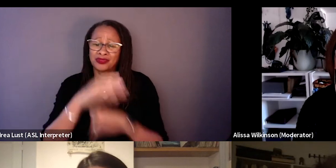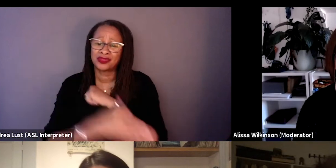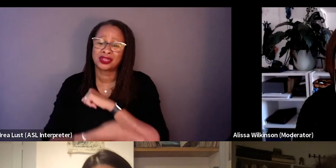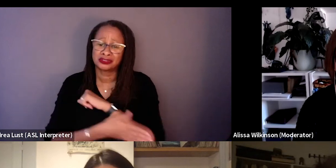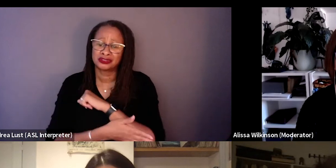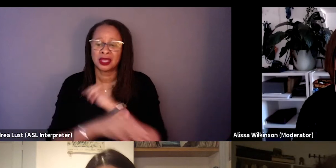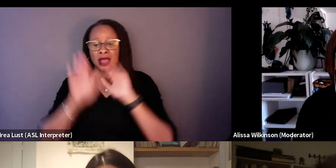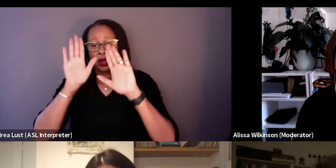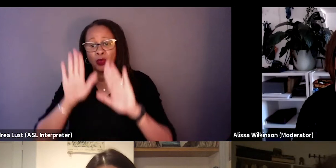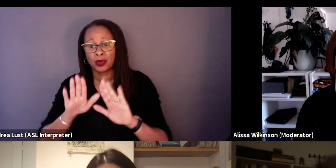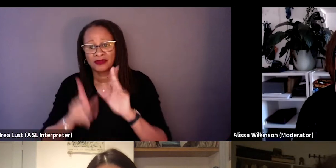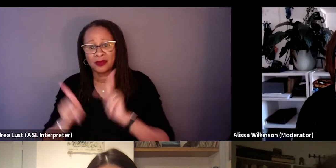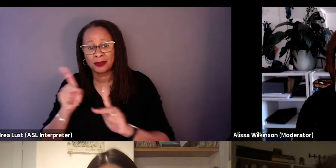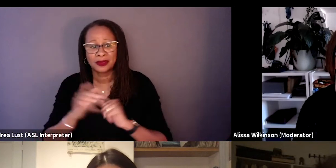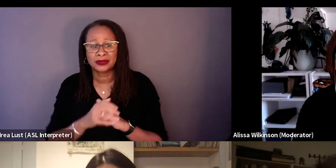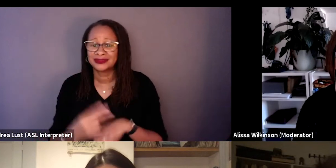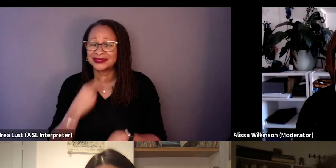who are a stuck in war and conflict,